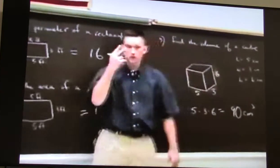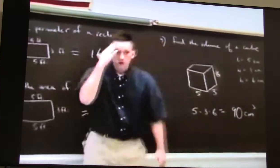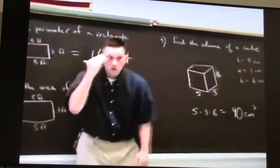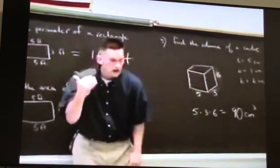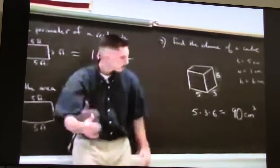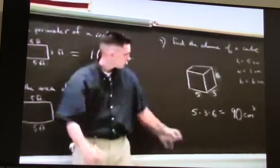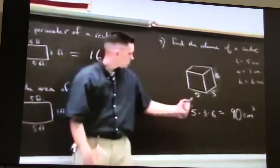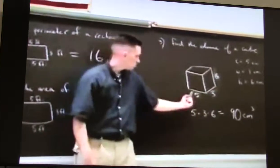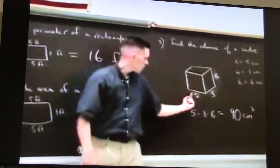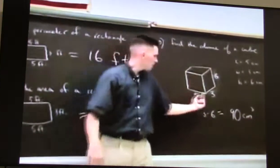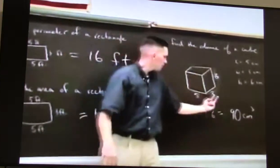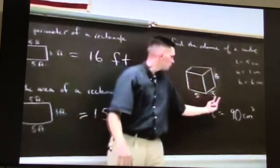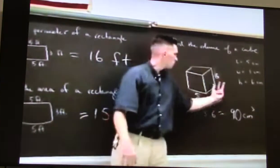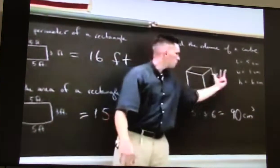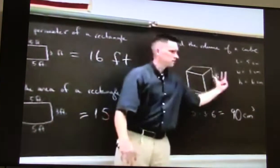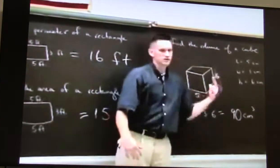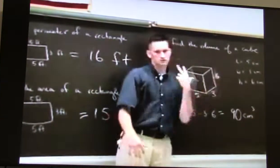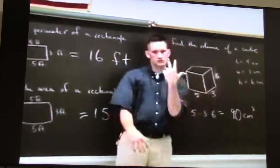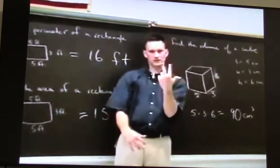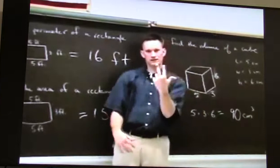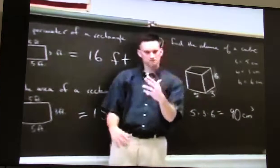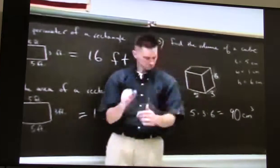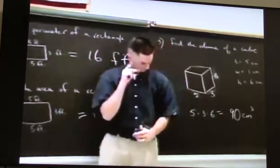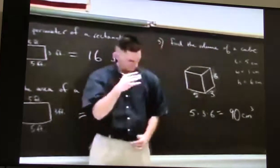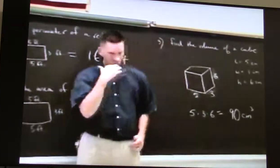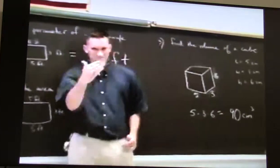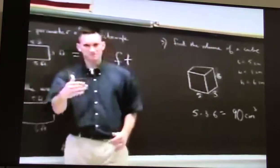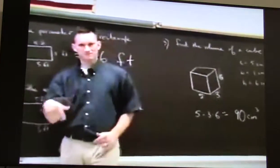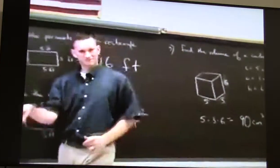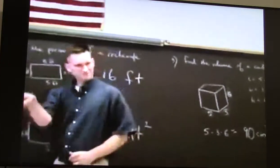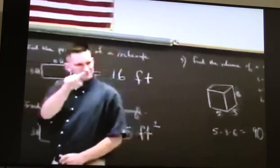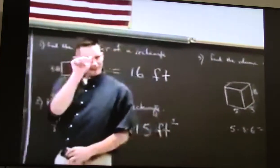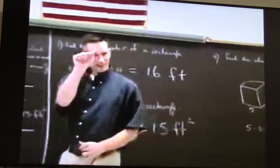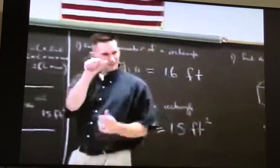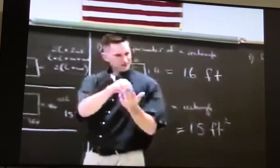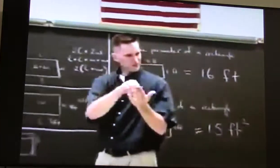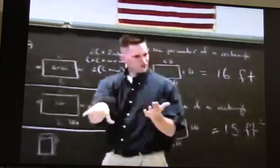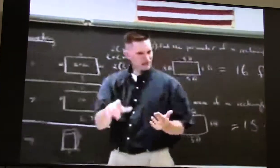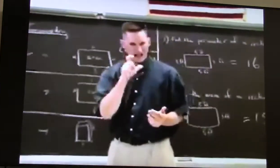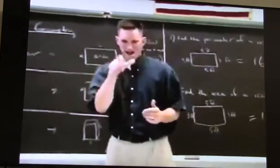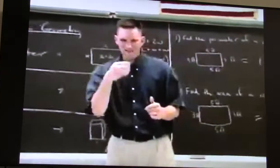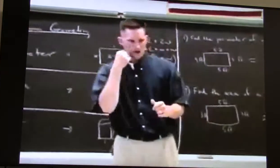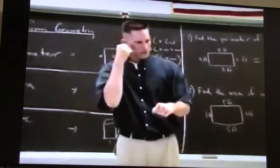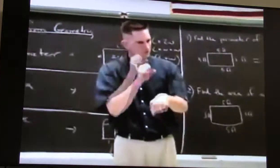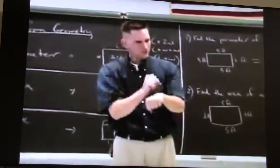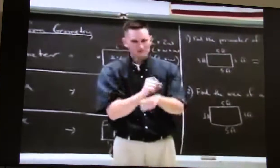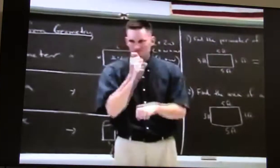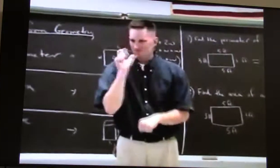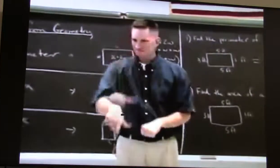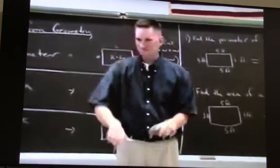Because they have the three different numbers that you multiplied together.